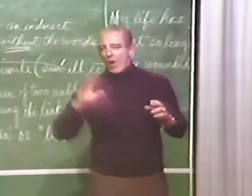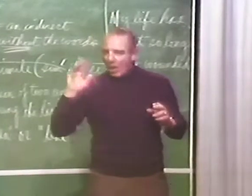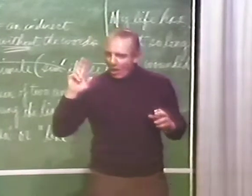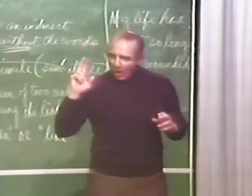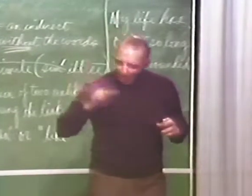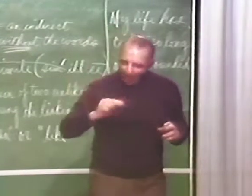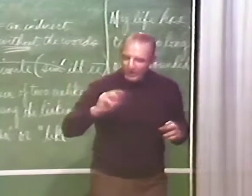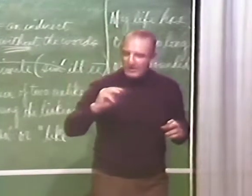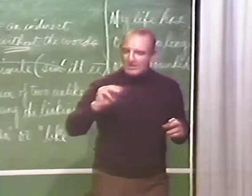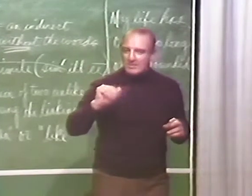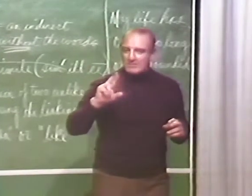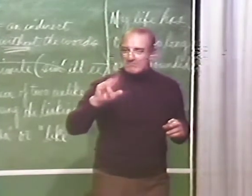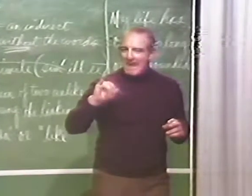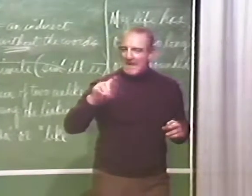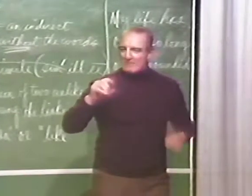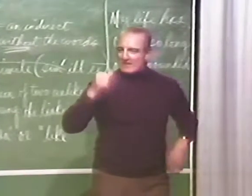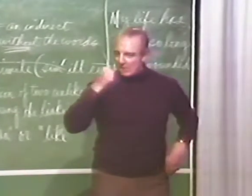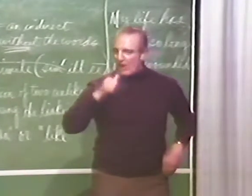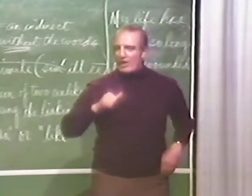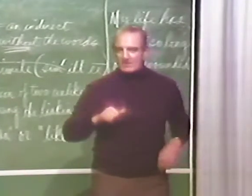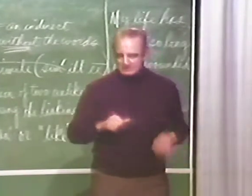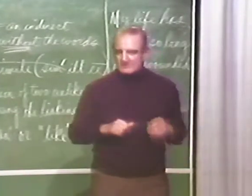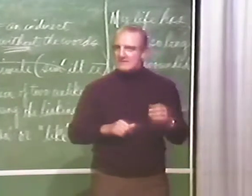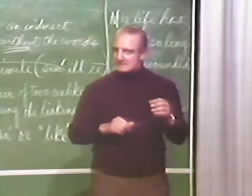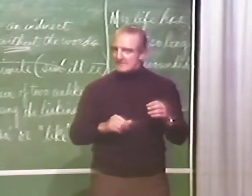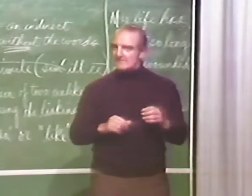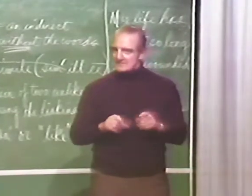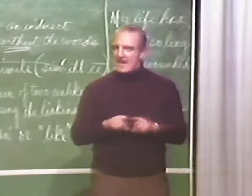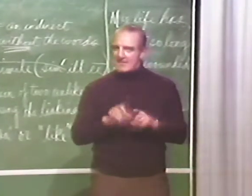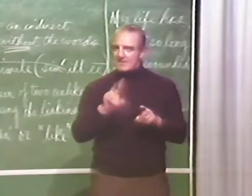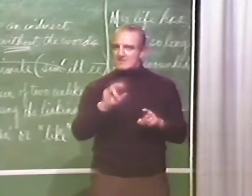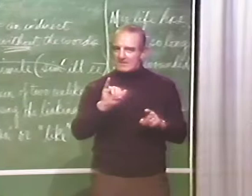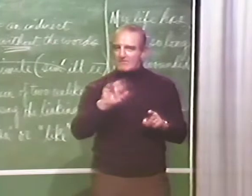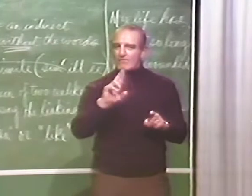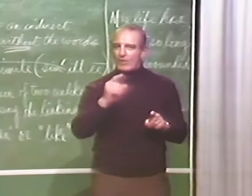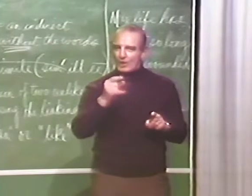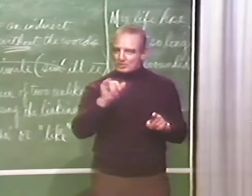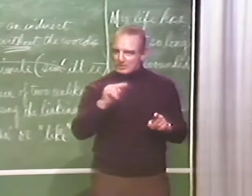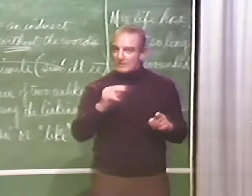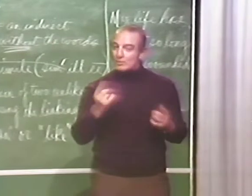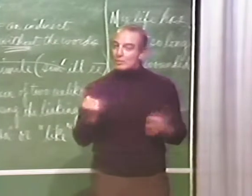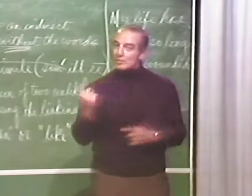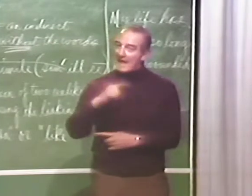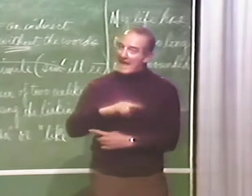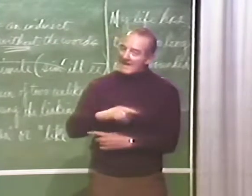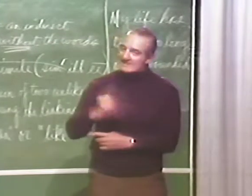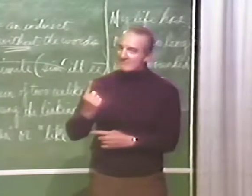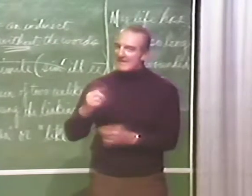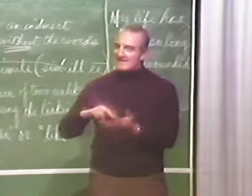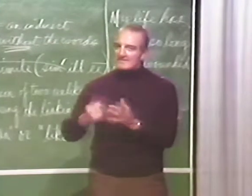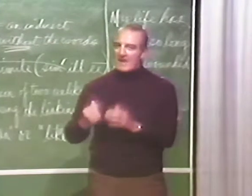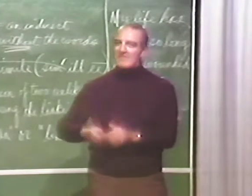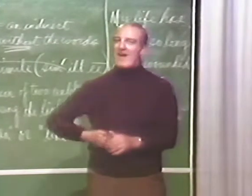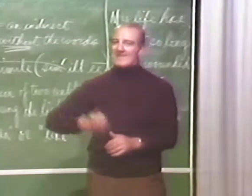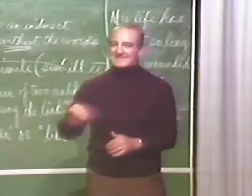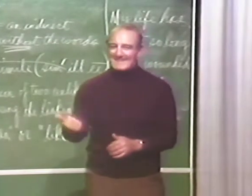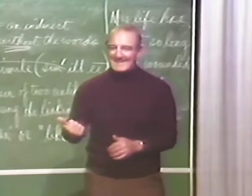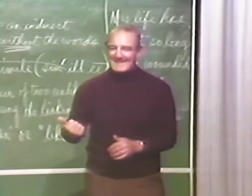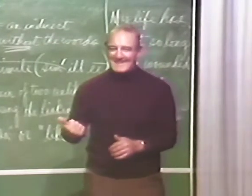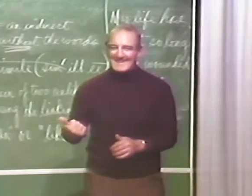LONG AGO, IT MEANT... UNMARRIED GIRL, SAME AS A VIRGIN.